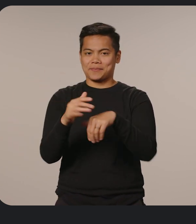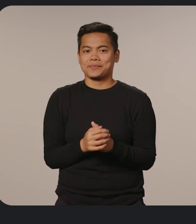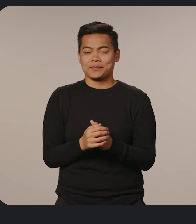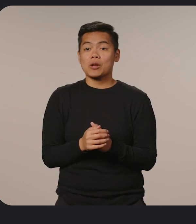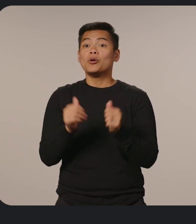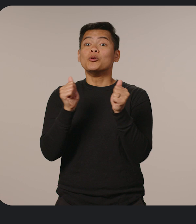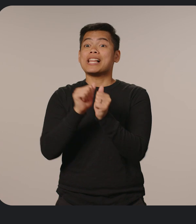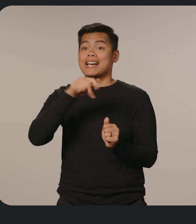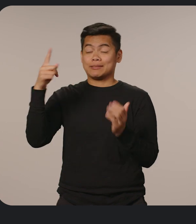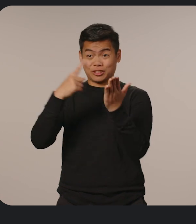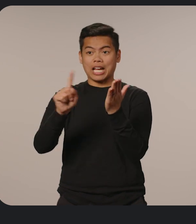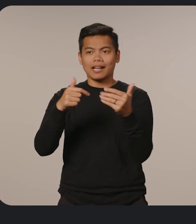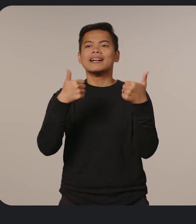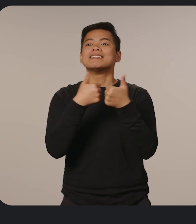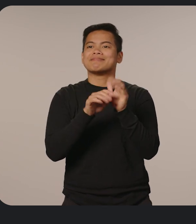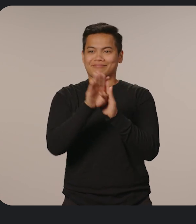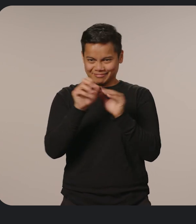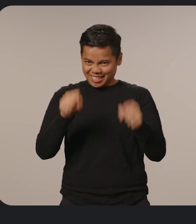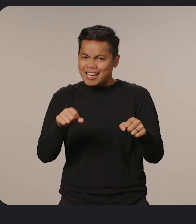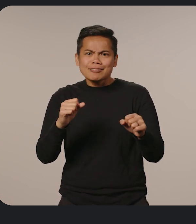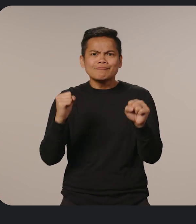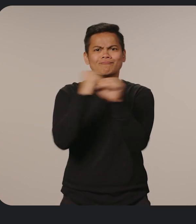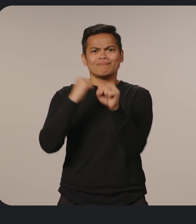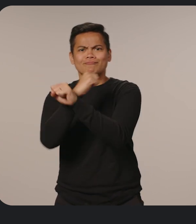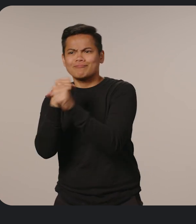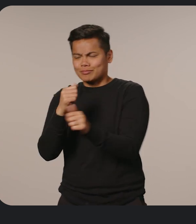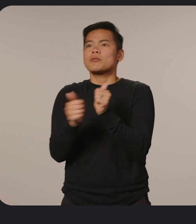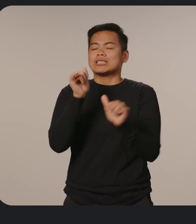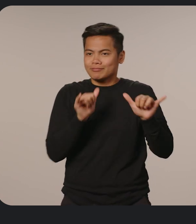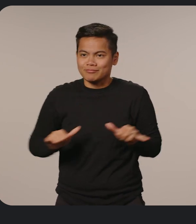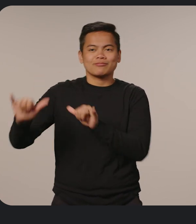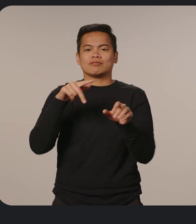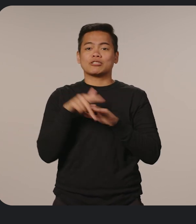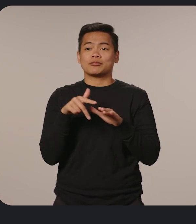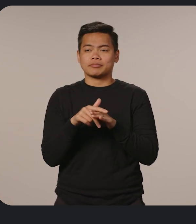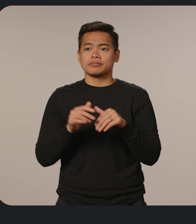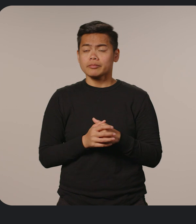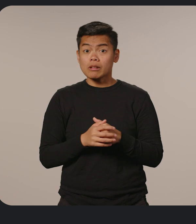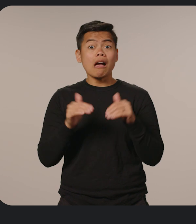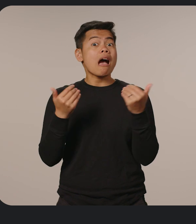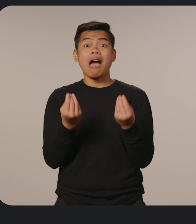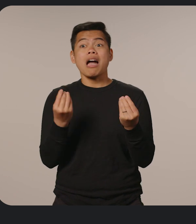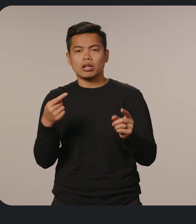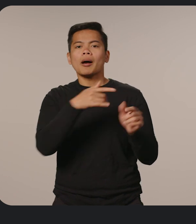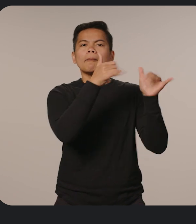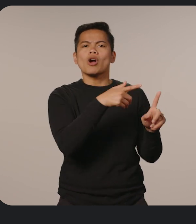with app check game developers can now combat the most common forms of cheating